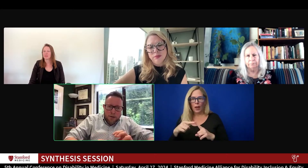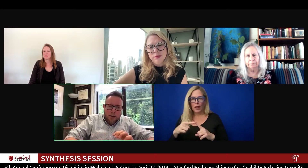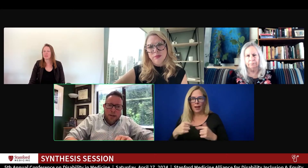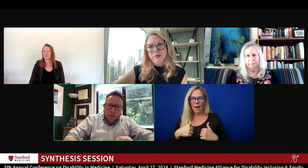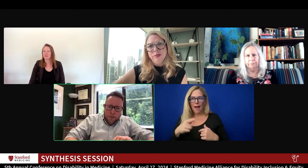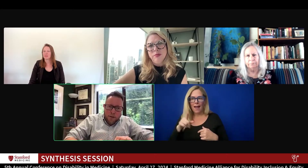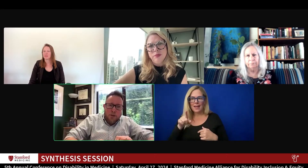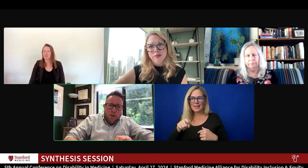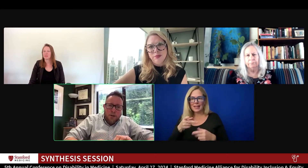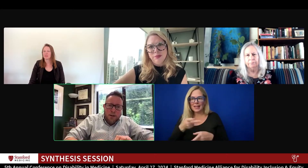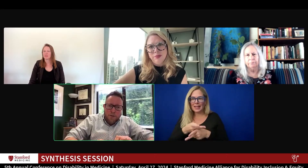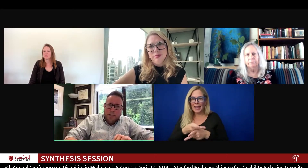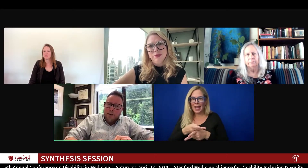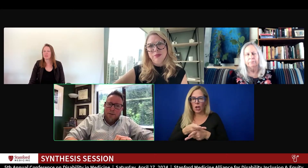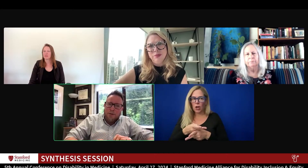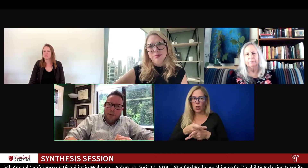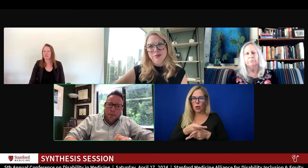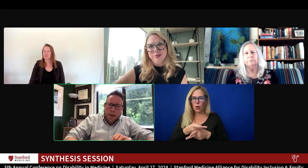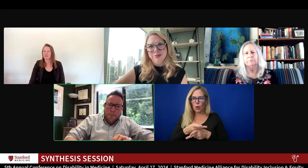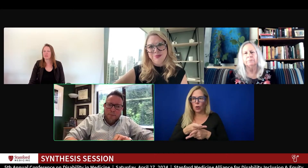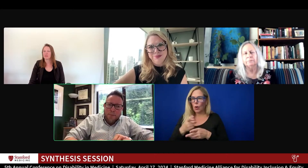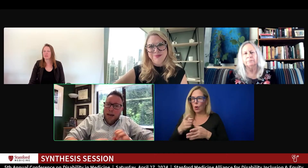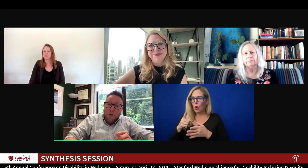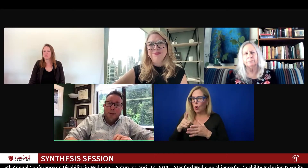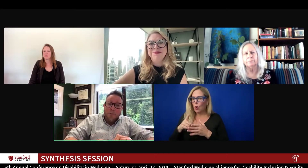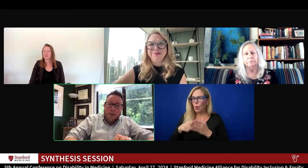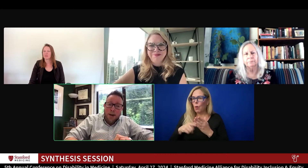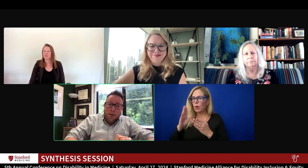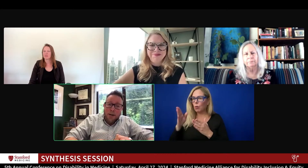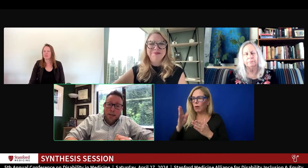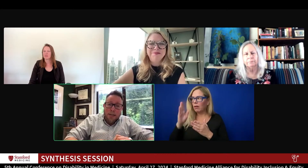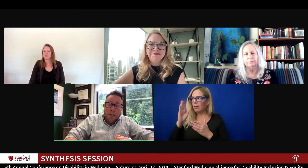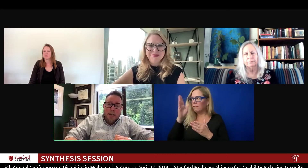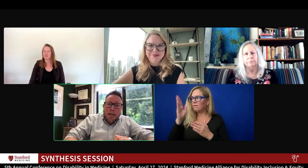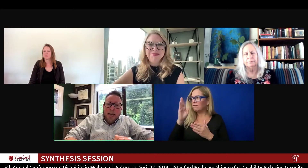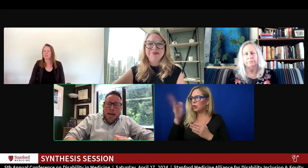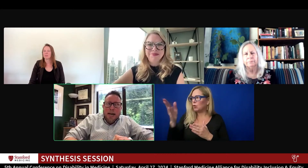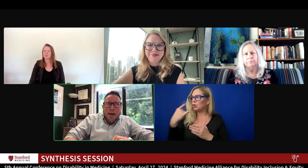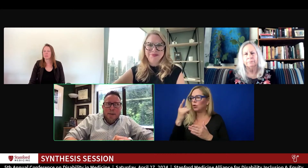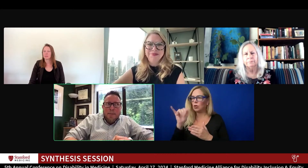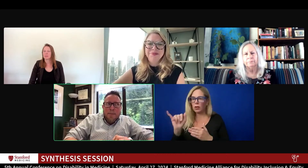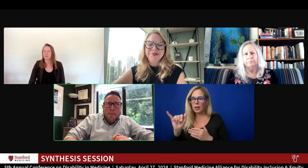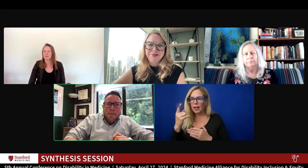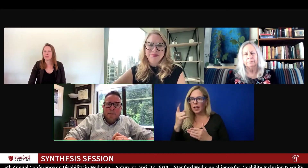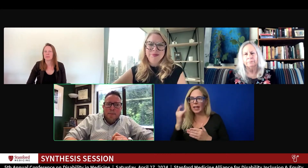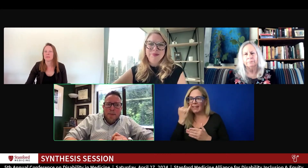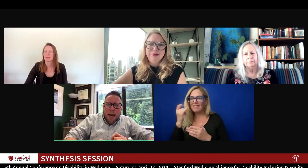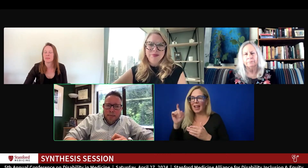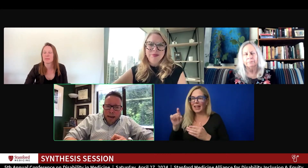going to look in the future? If I need another transplant, how am I going to be evaluated? And